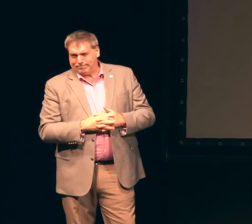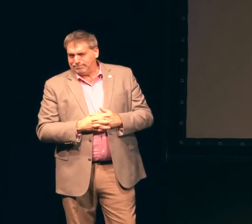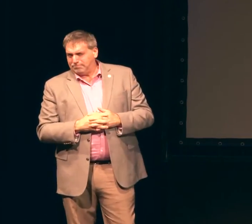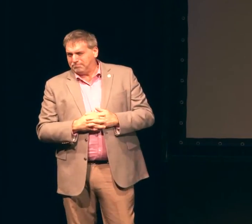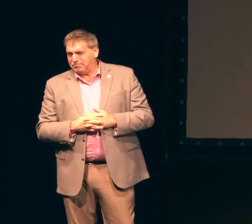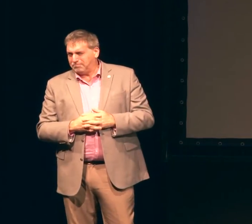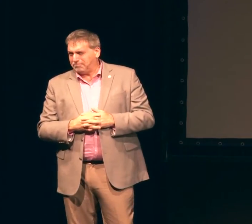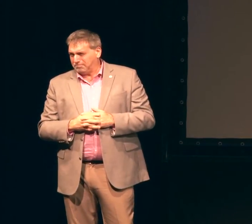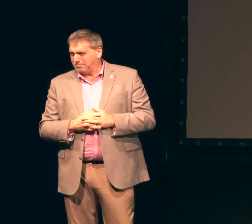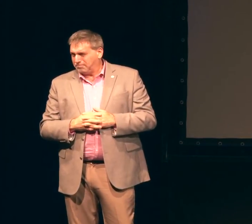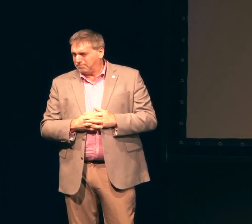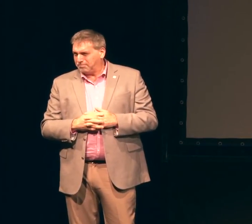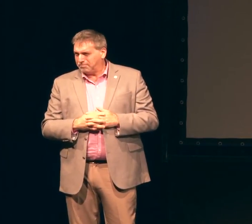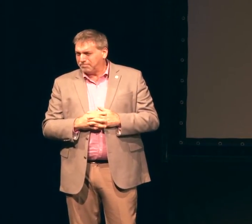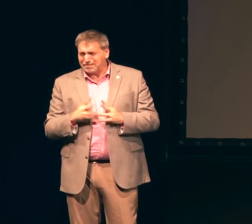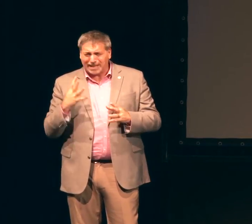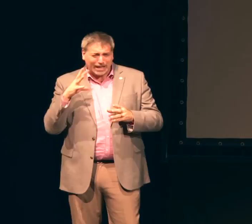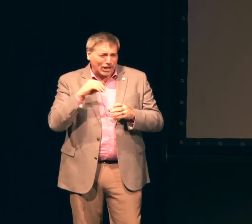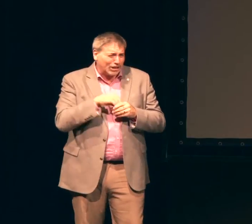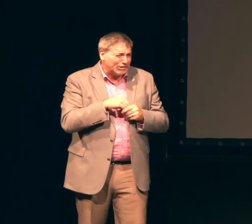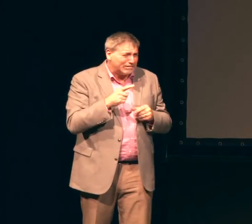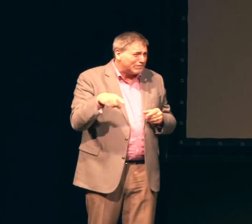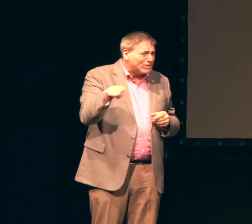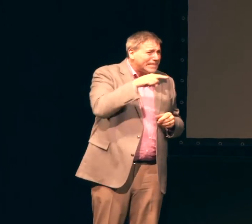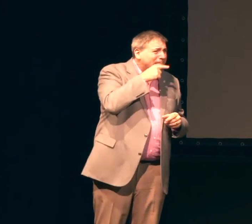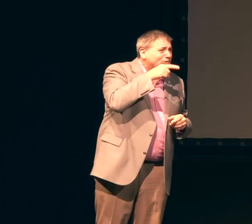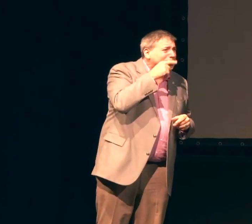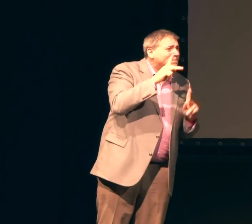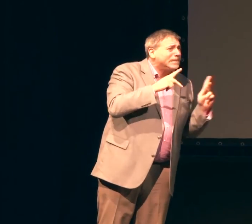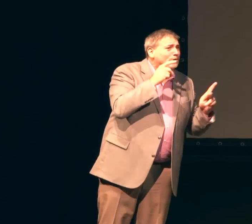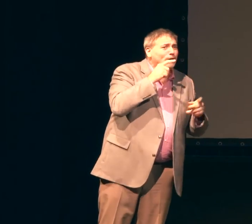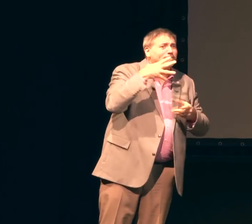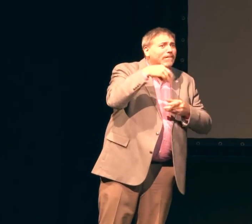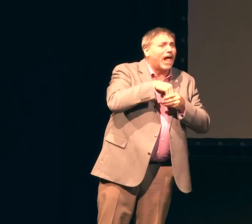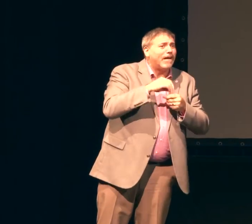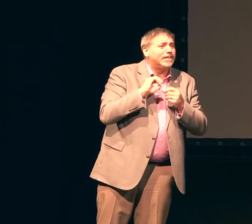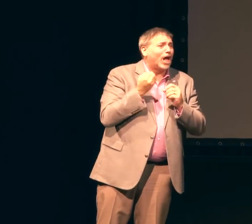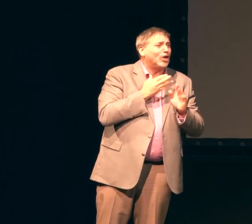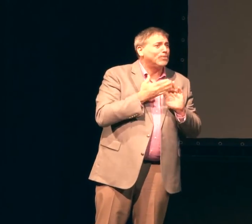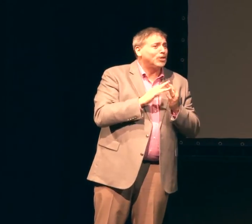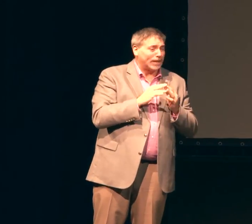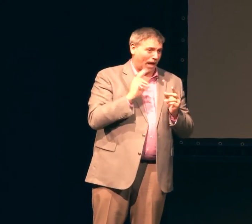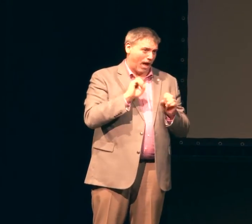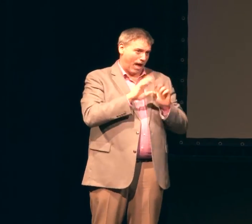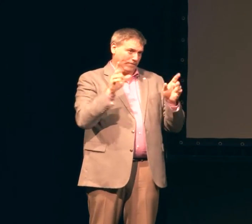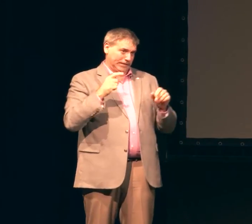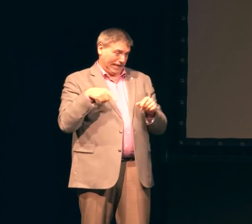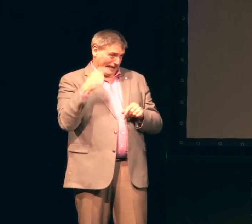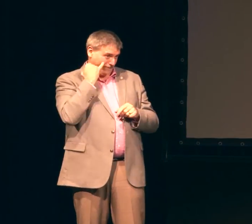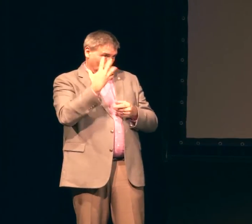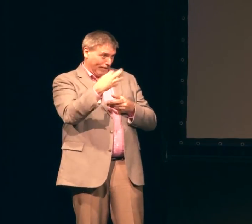have to take accountability. It includes those hearing people that are involved in our